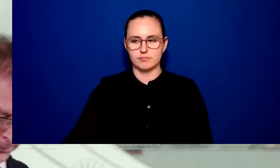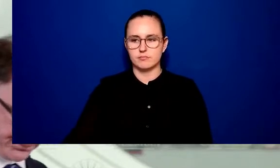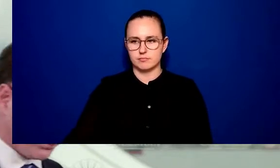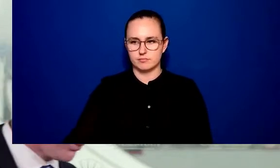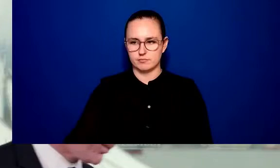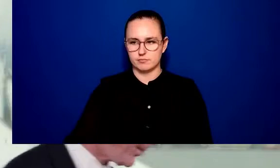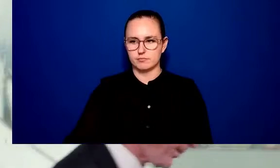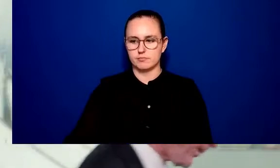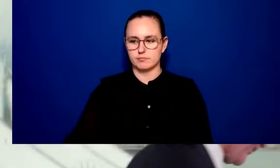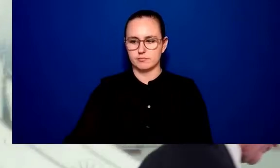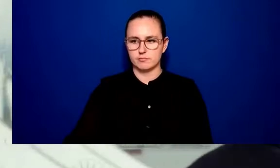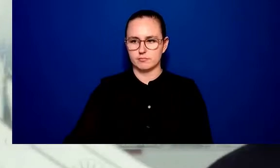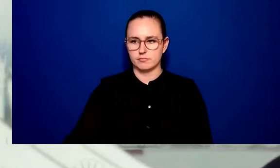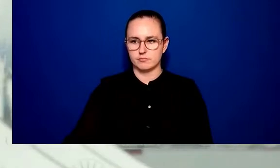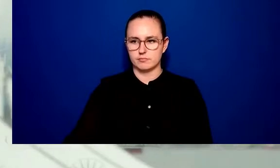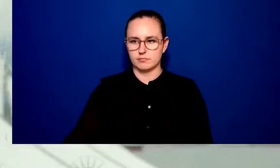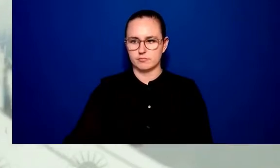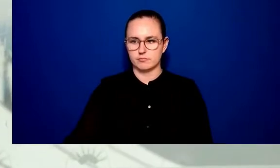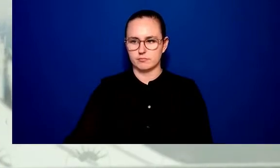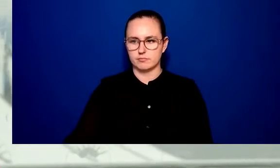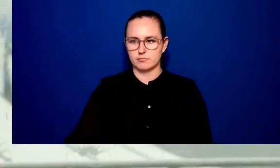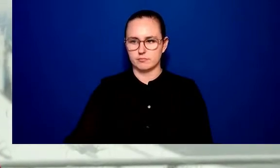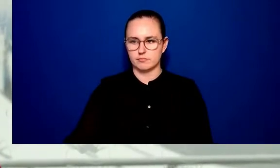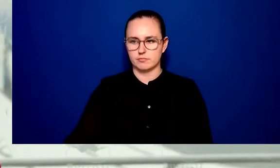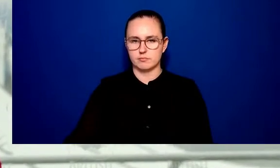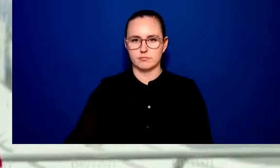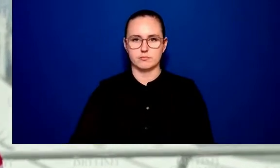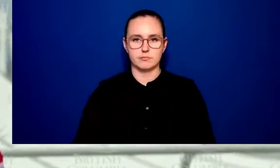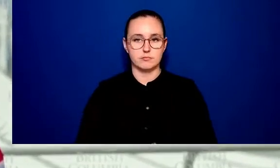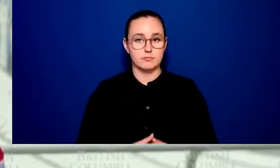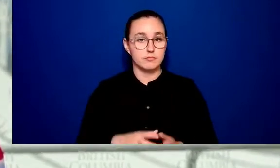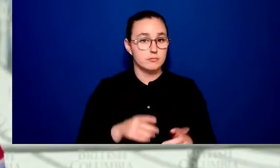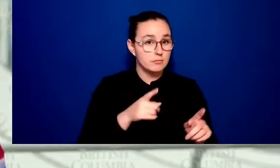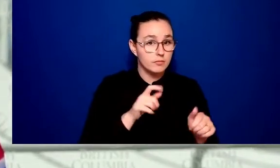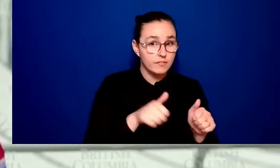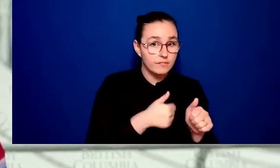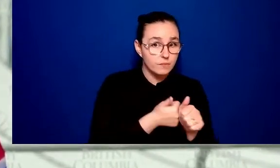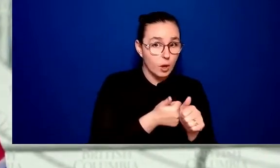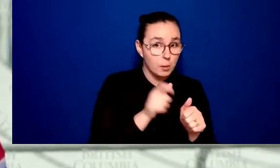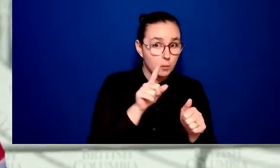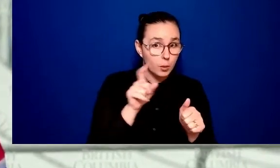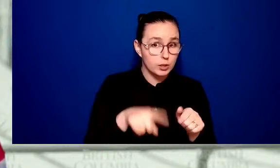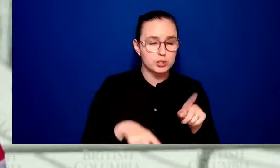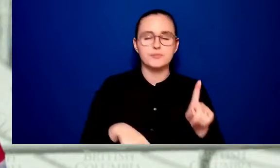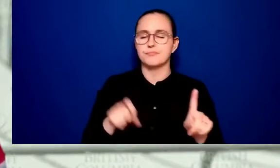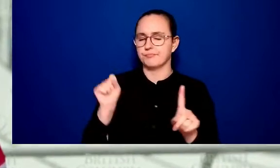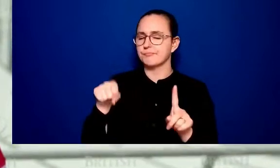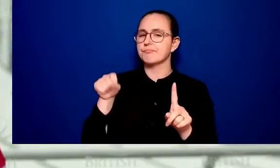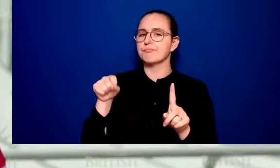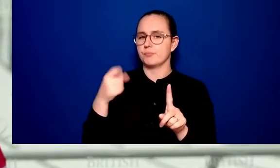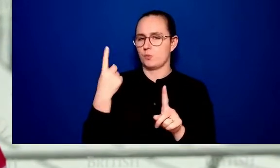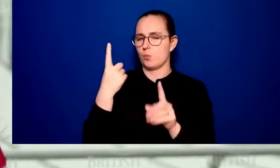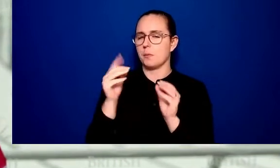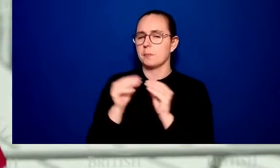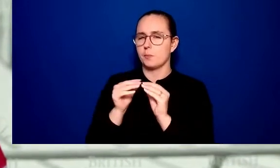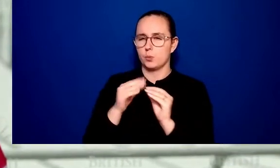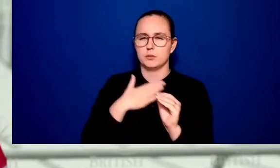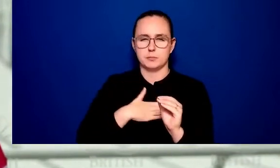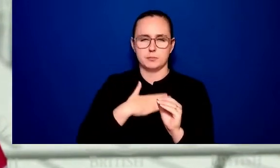follow up? I did, Dr. Henry